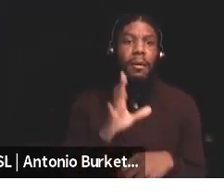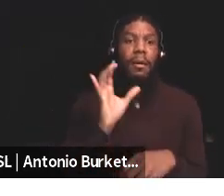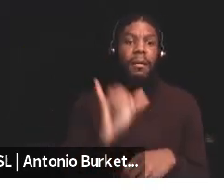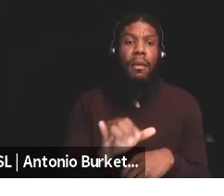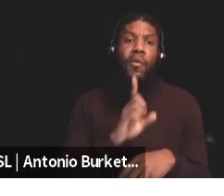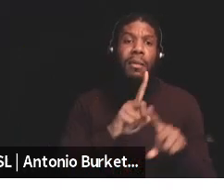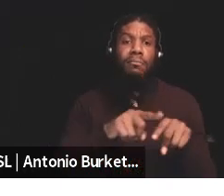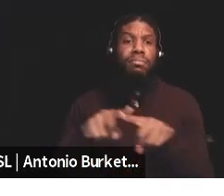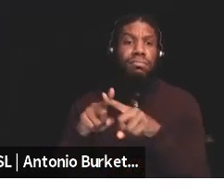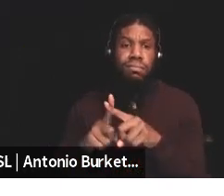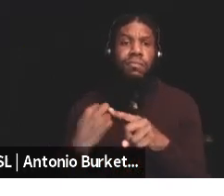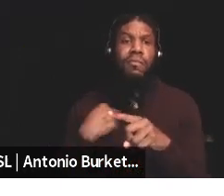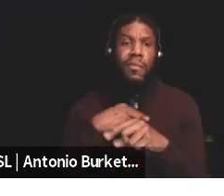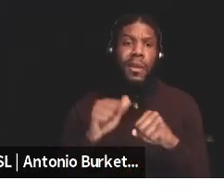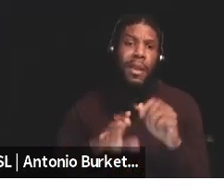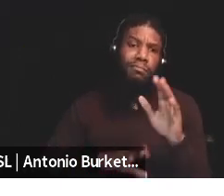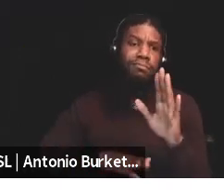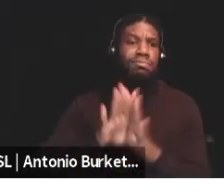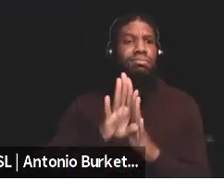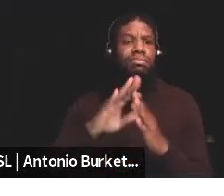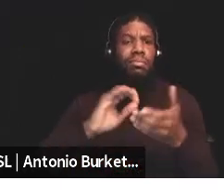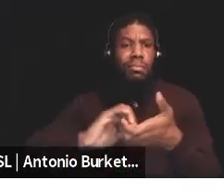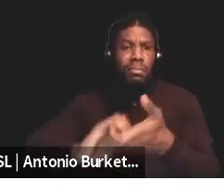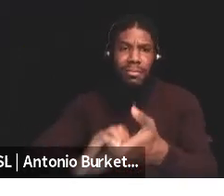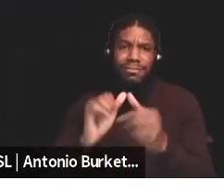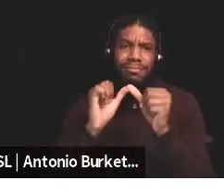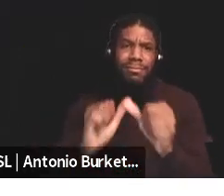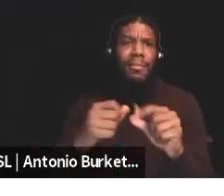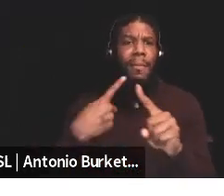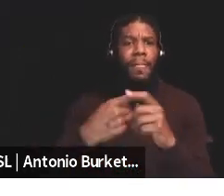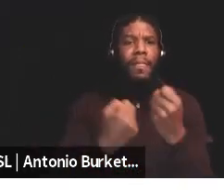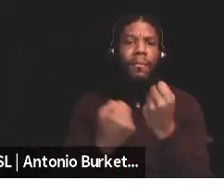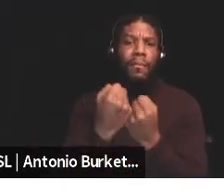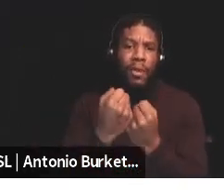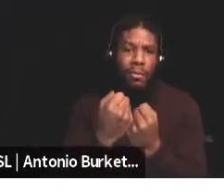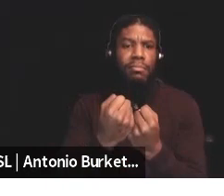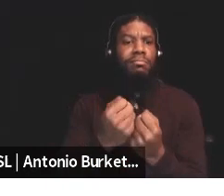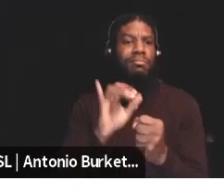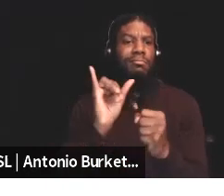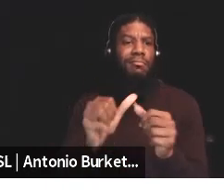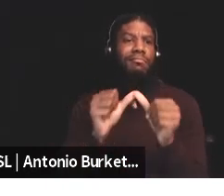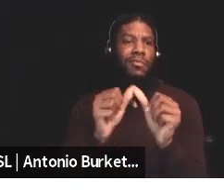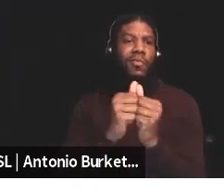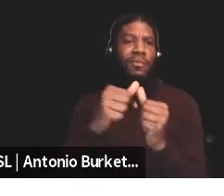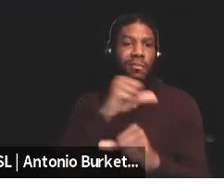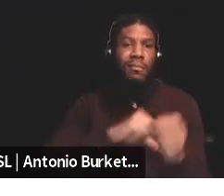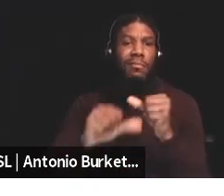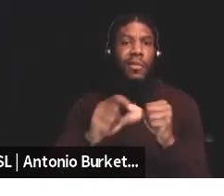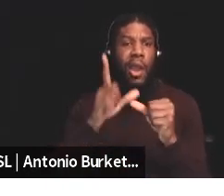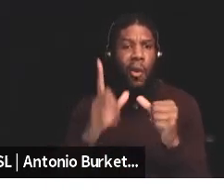AND sustain what we do through support of one another. In this way, interdependence both moves us forward in our writing center practices while encouraging us to do so in